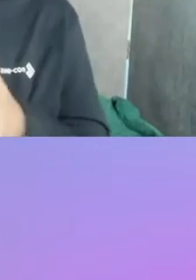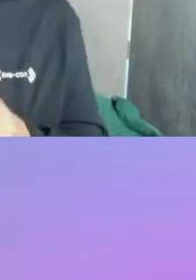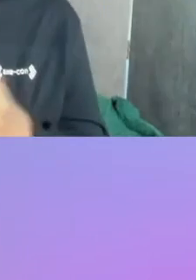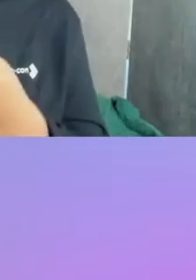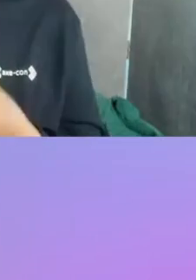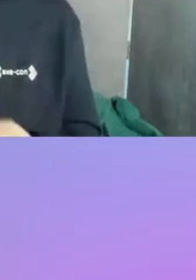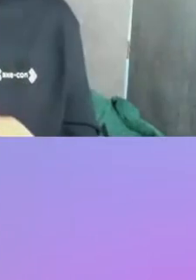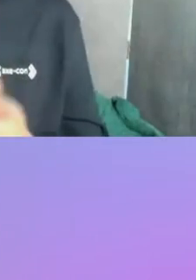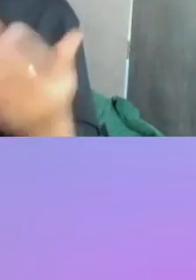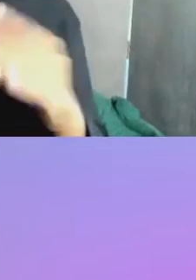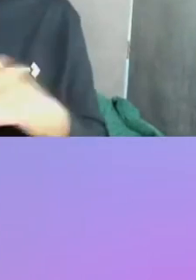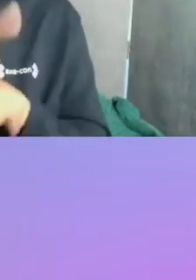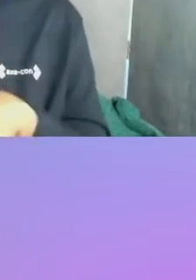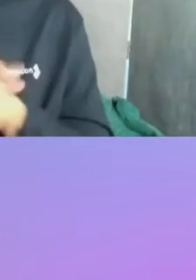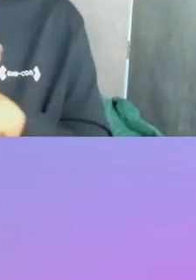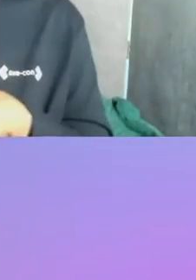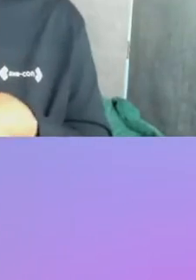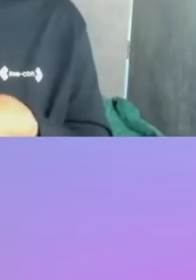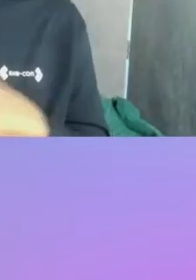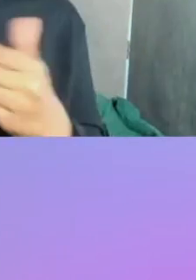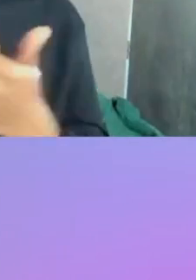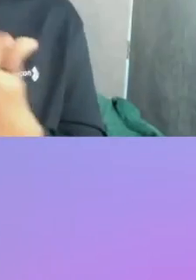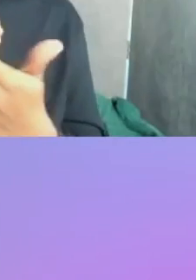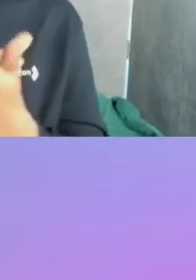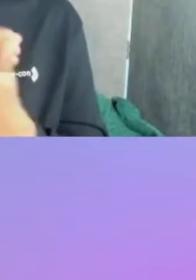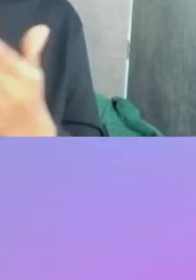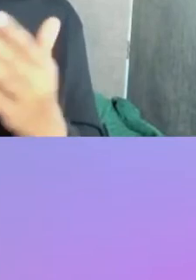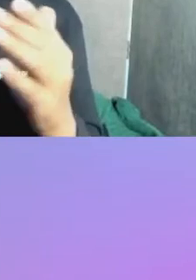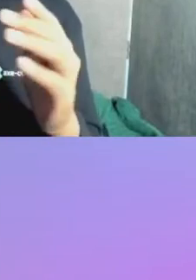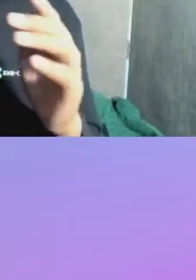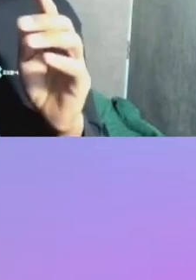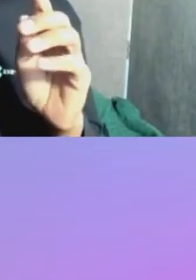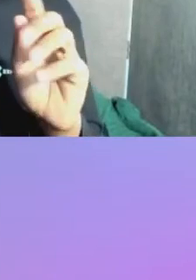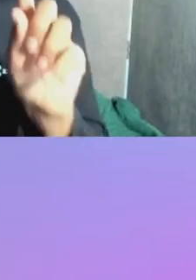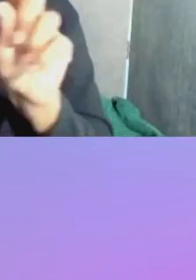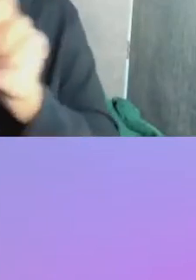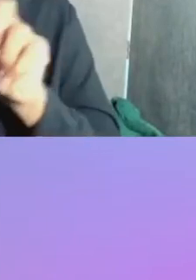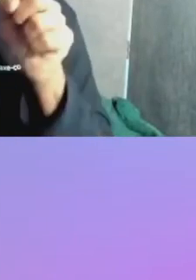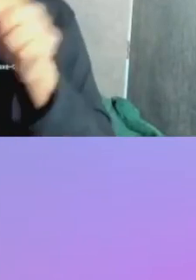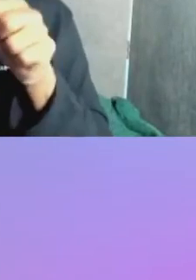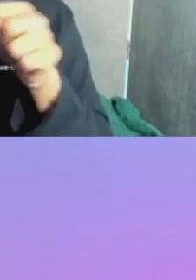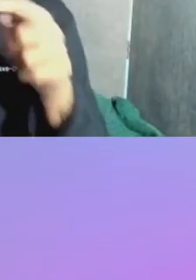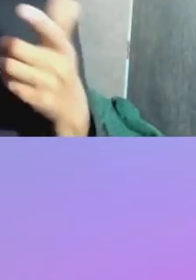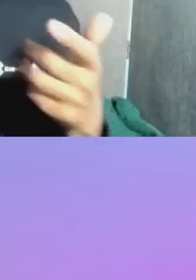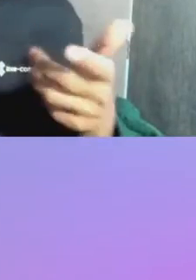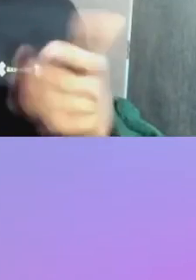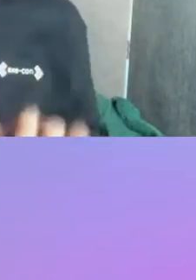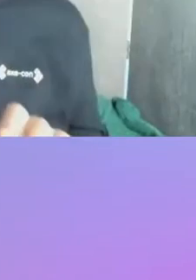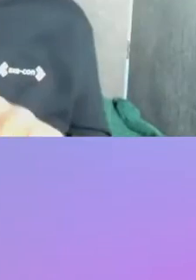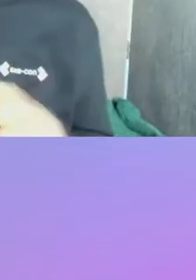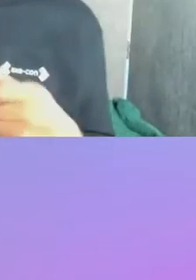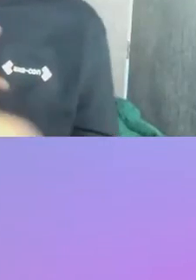came up in the chat. Gratitude for your nonprofit's courage in building this talk and sharing your personal